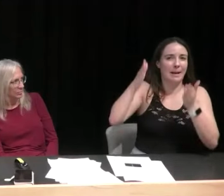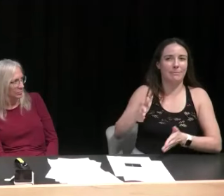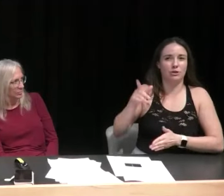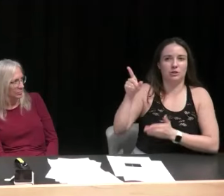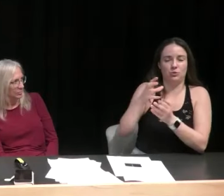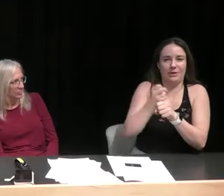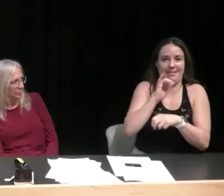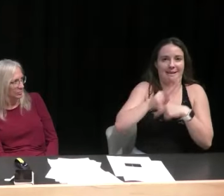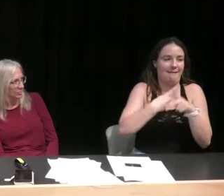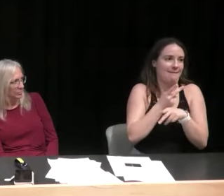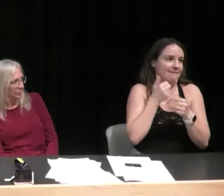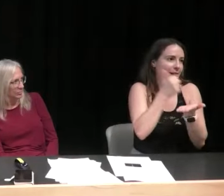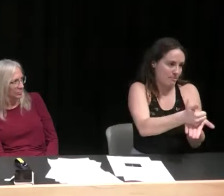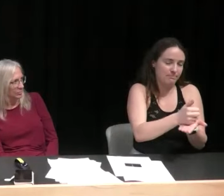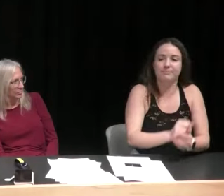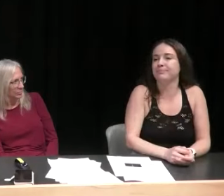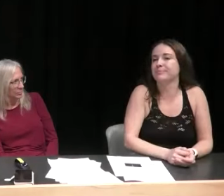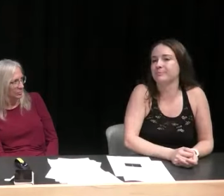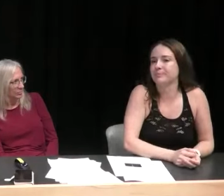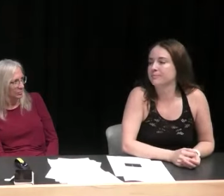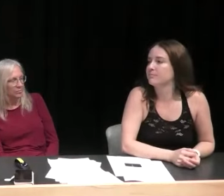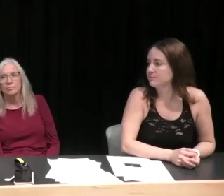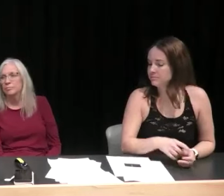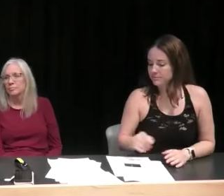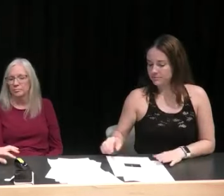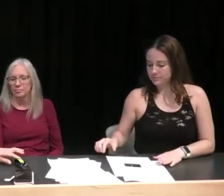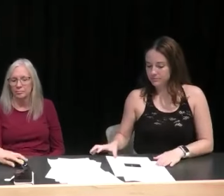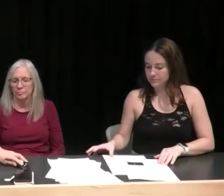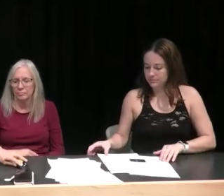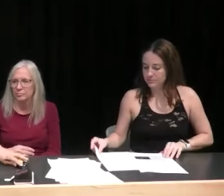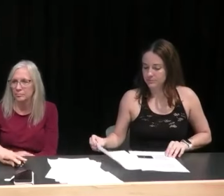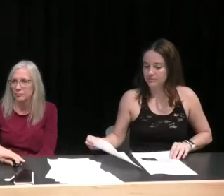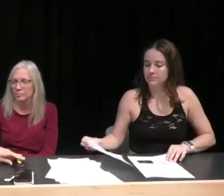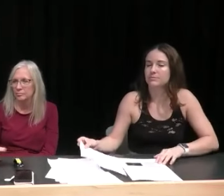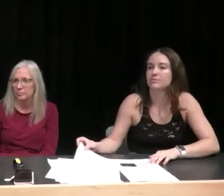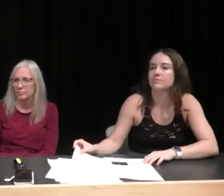resolve he would be a great contact person to um be able to help with that his name is Chris